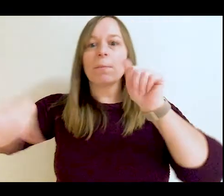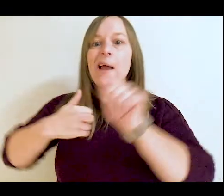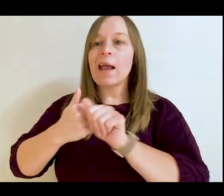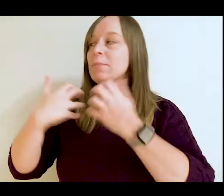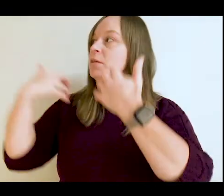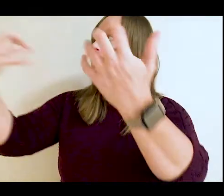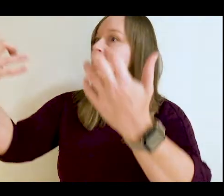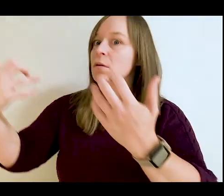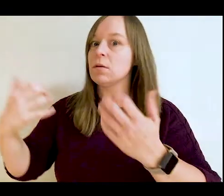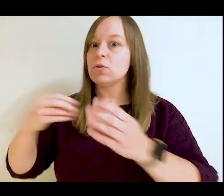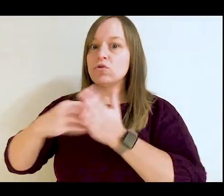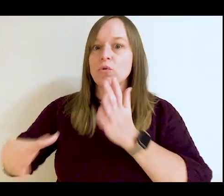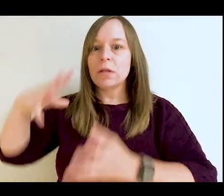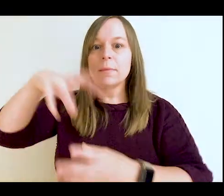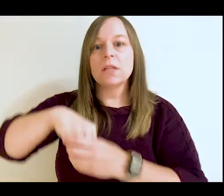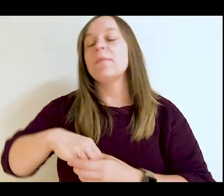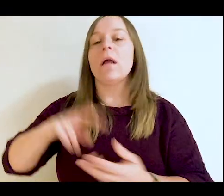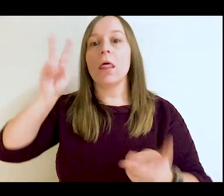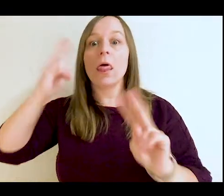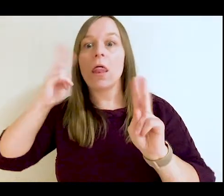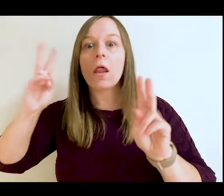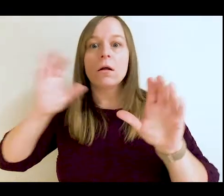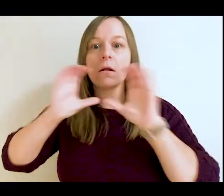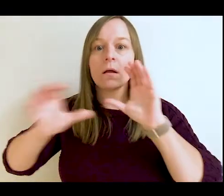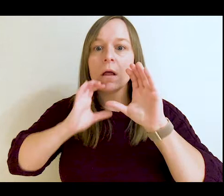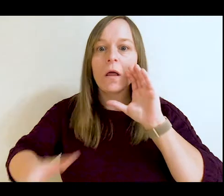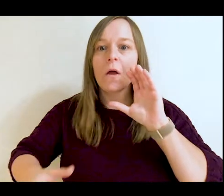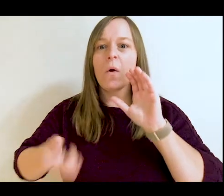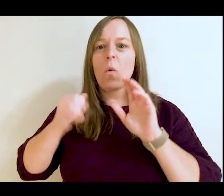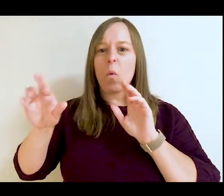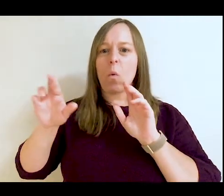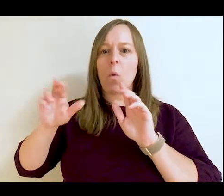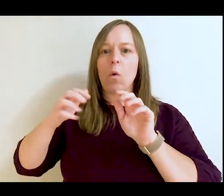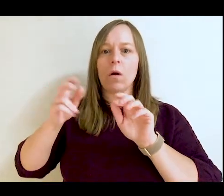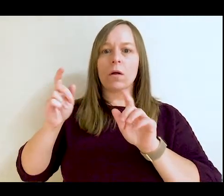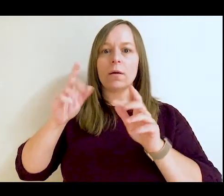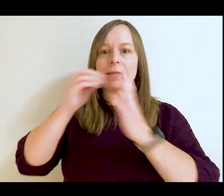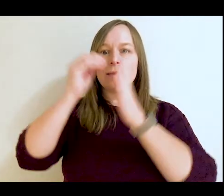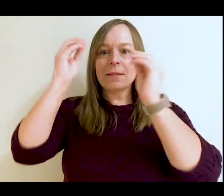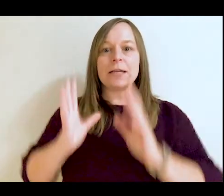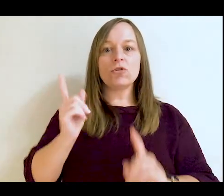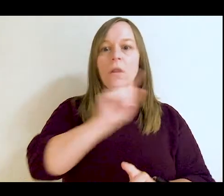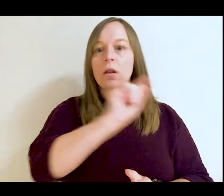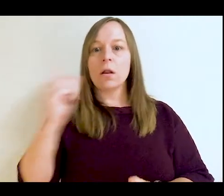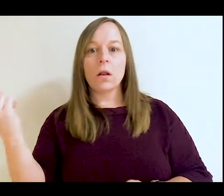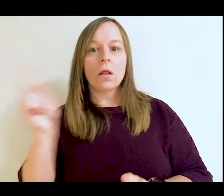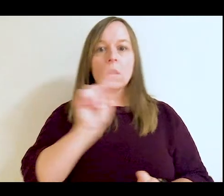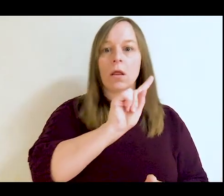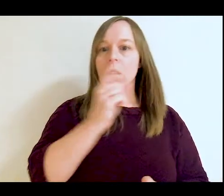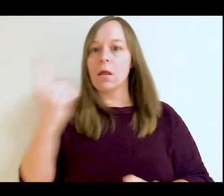behind me. You know, when other students are participating and if the teacher is speaking from different areas in the classroom knowing I'm hearing impaired